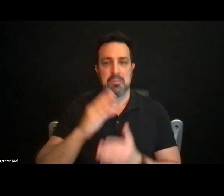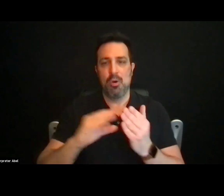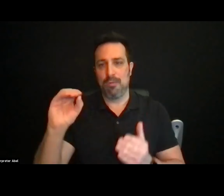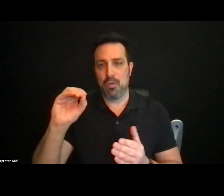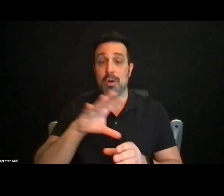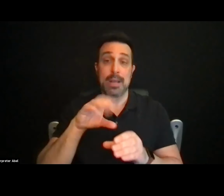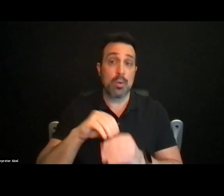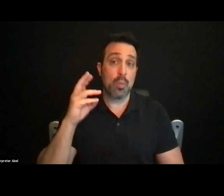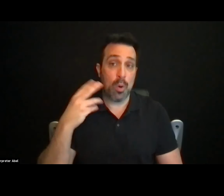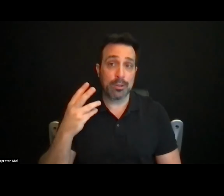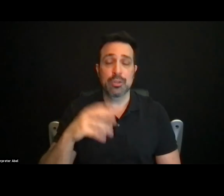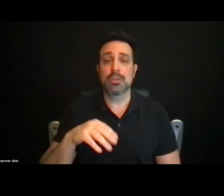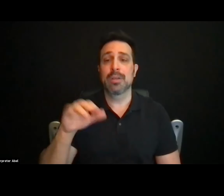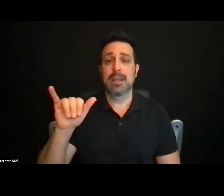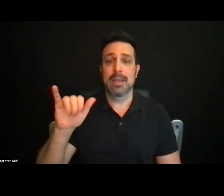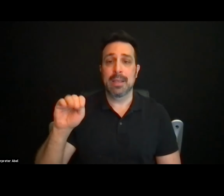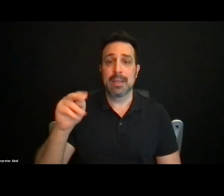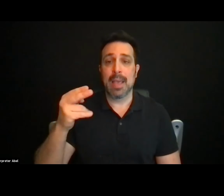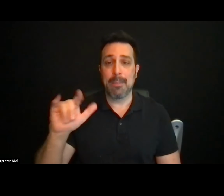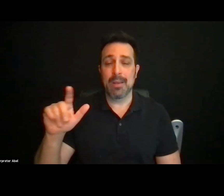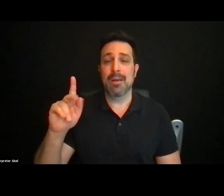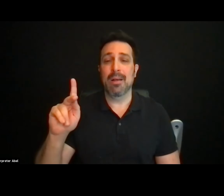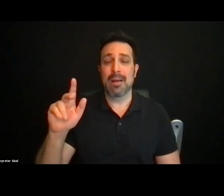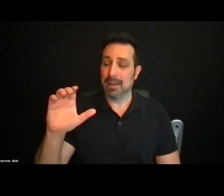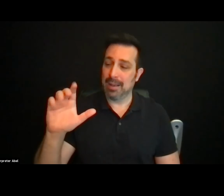today. She represents a first congressional